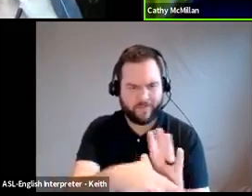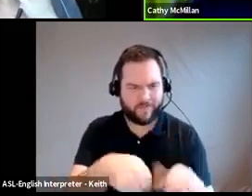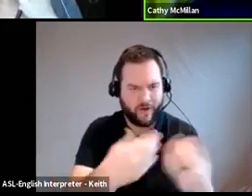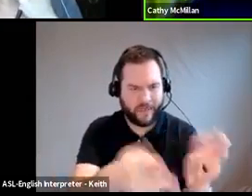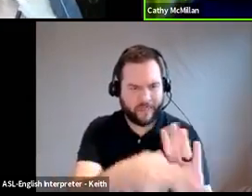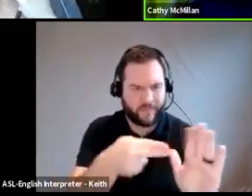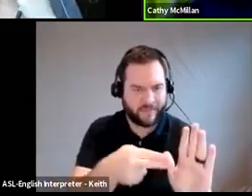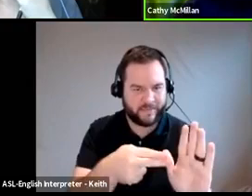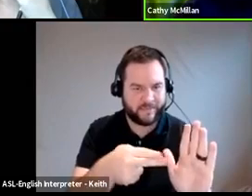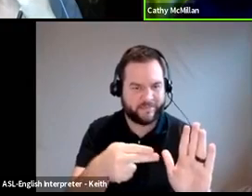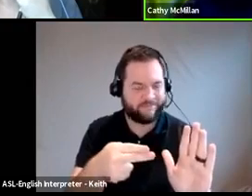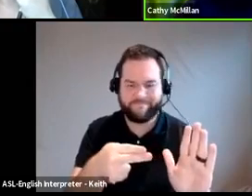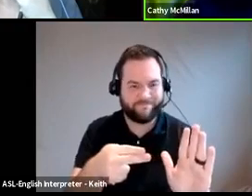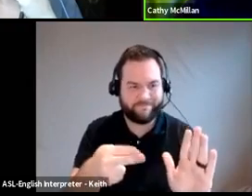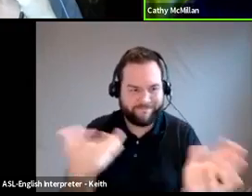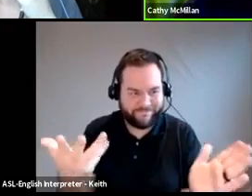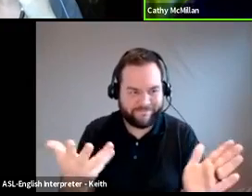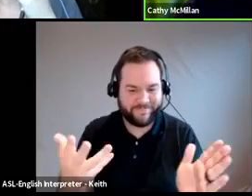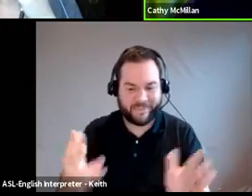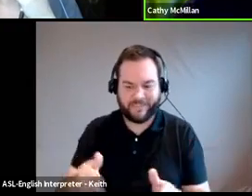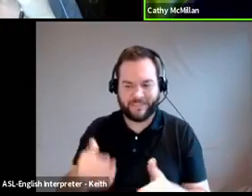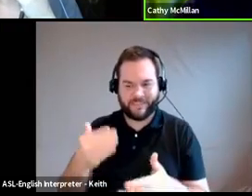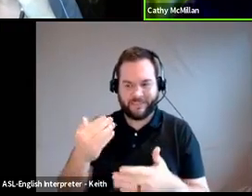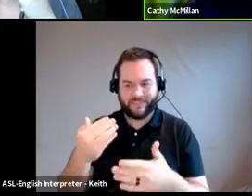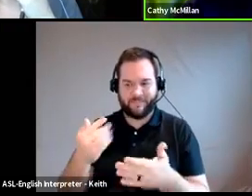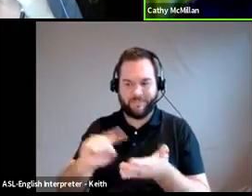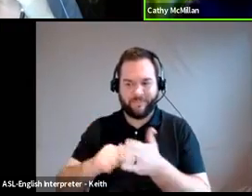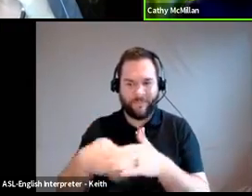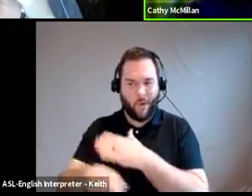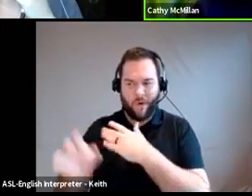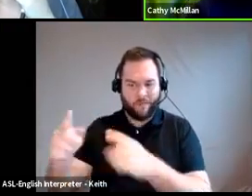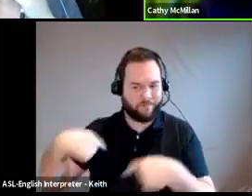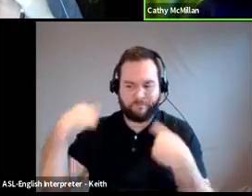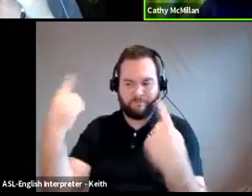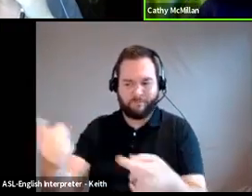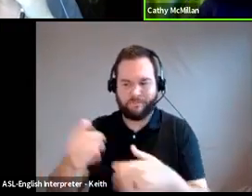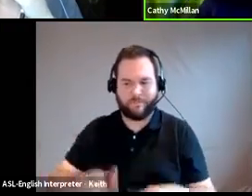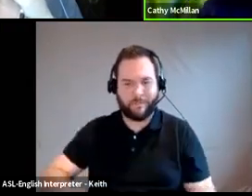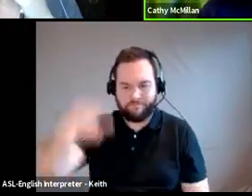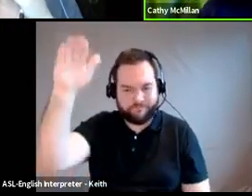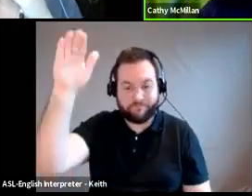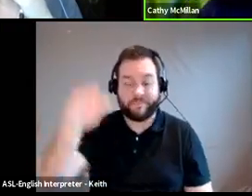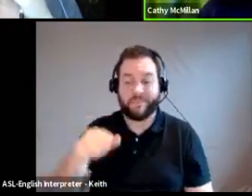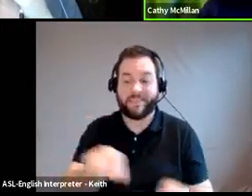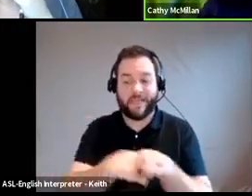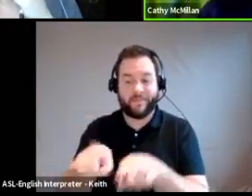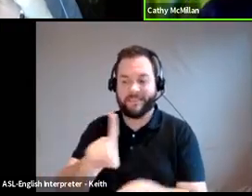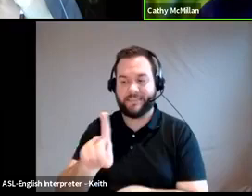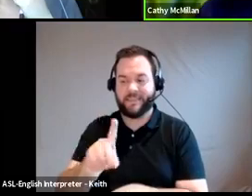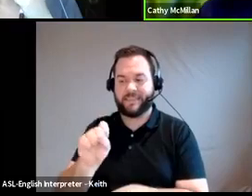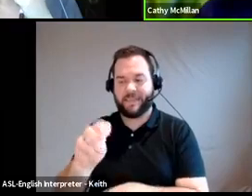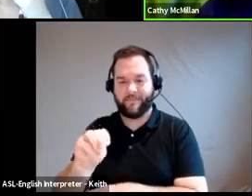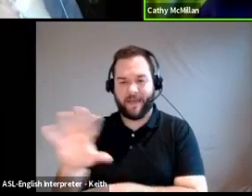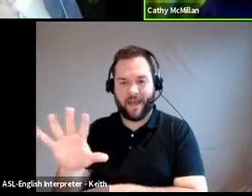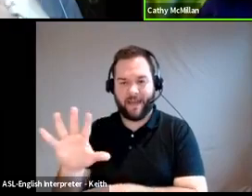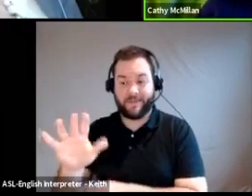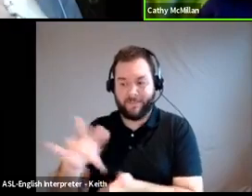you got your diagnosis at 45. there their lifelong AM their lifelong, and they are medical. diagnosis like the DS